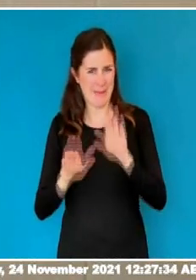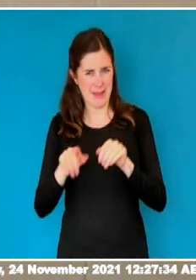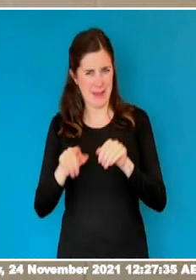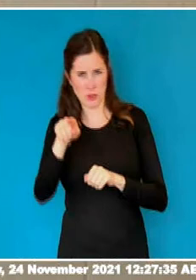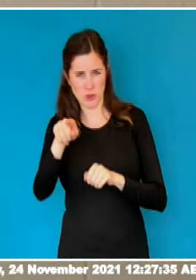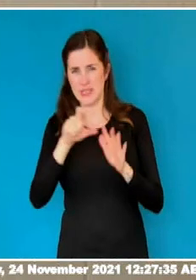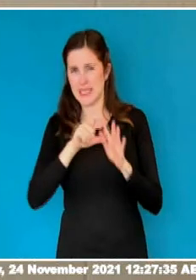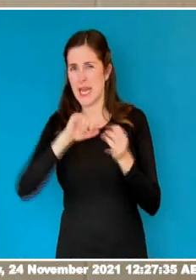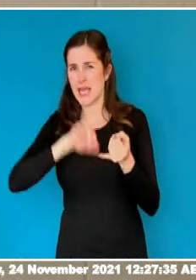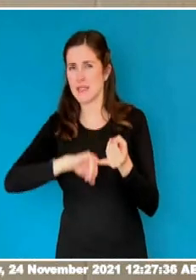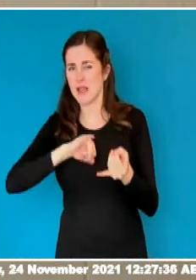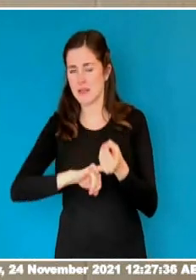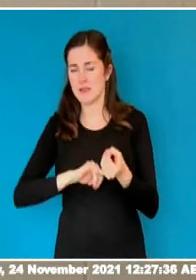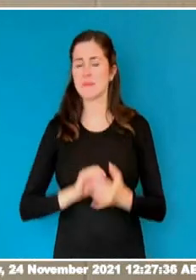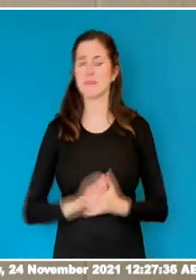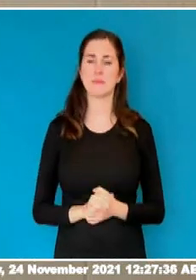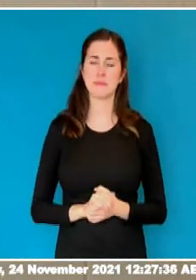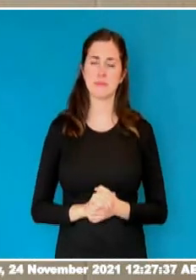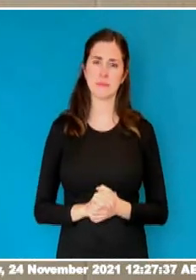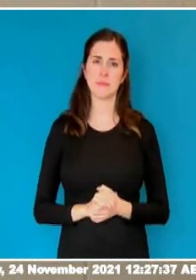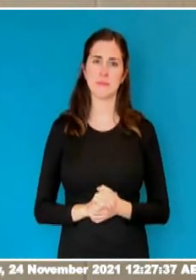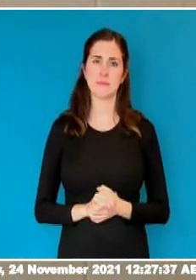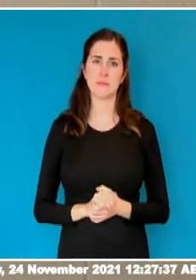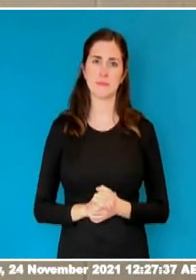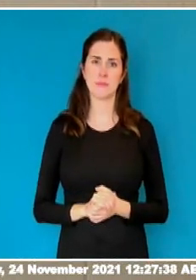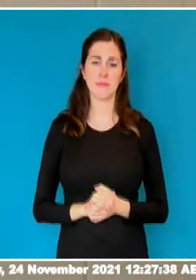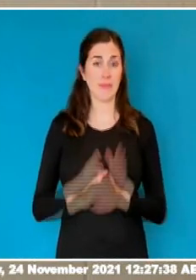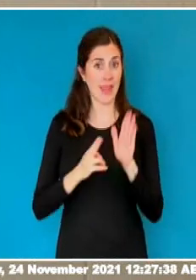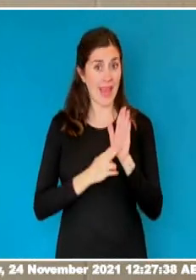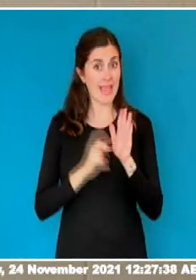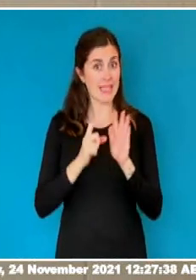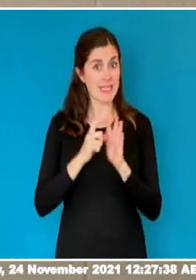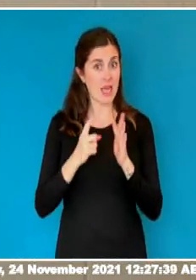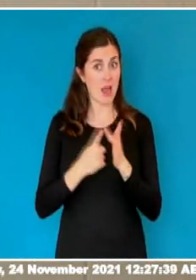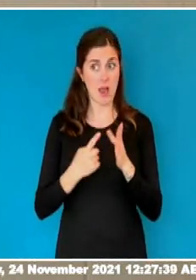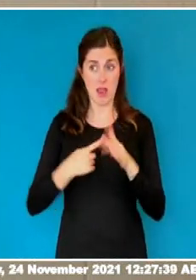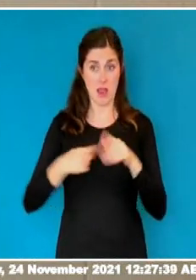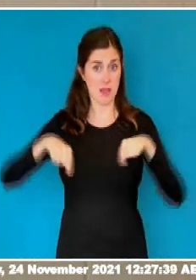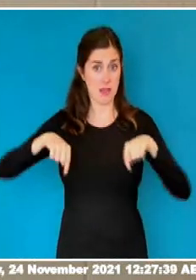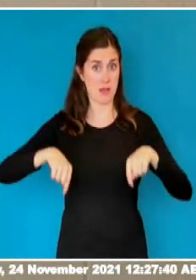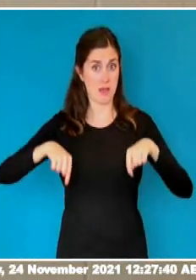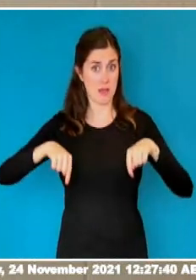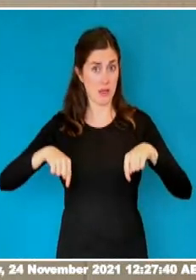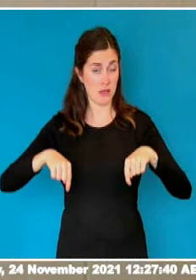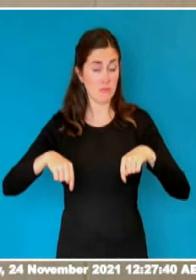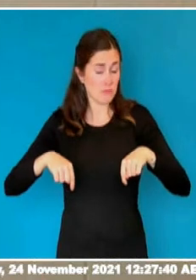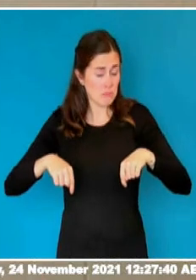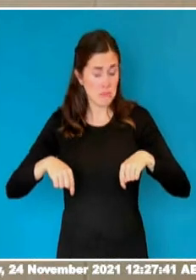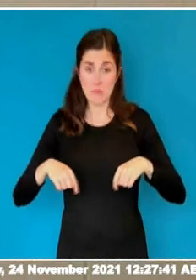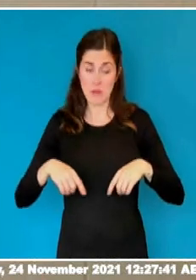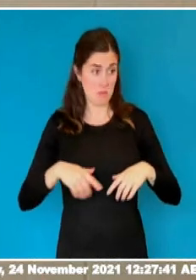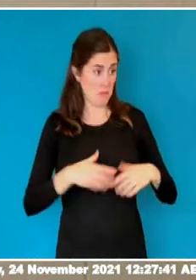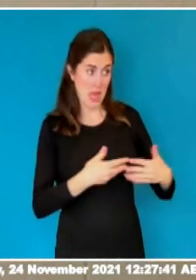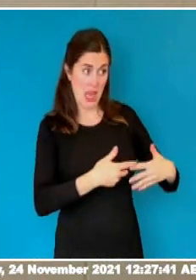But certainly from an agency standpoint, we have an expectation that any requests for